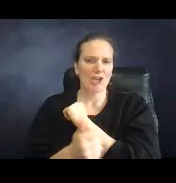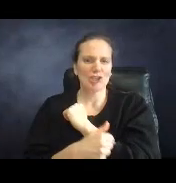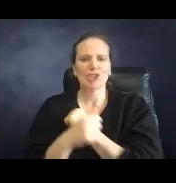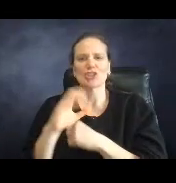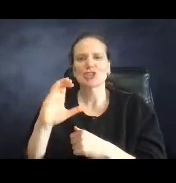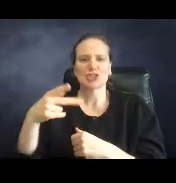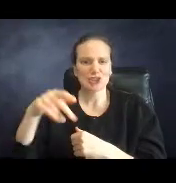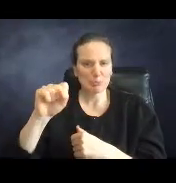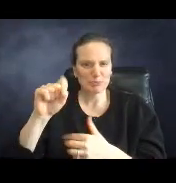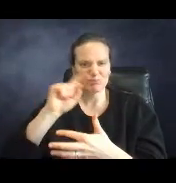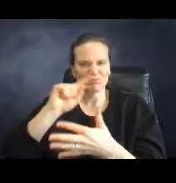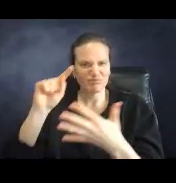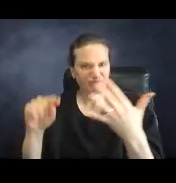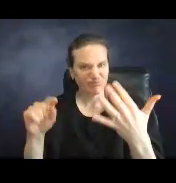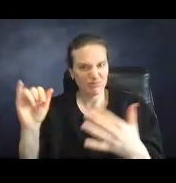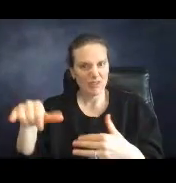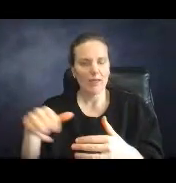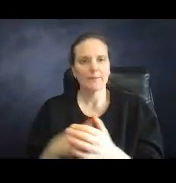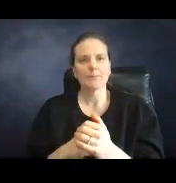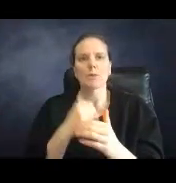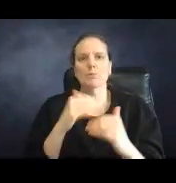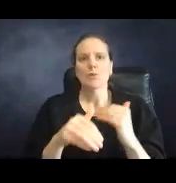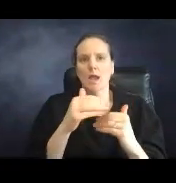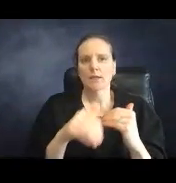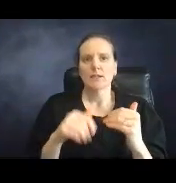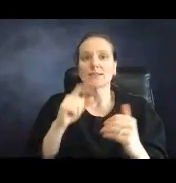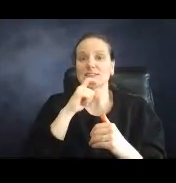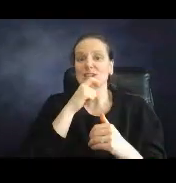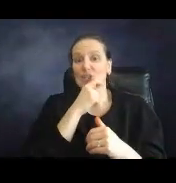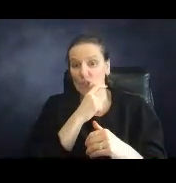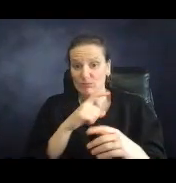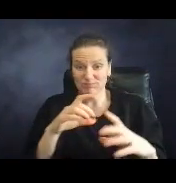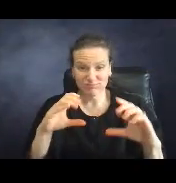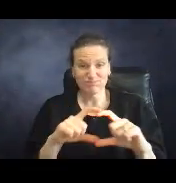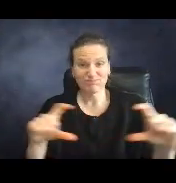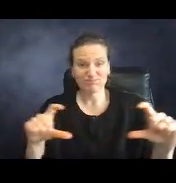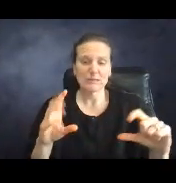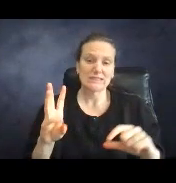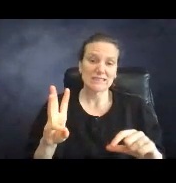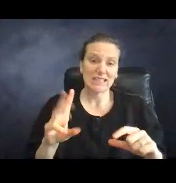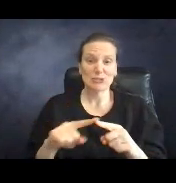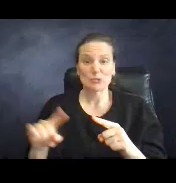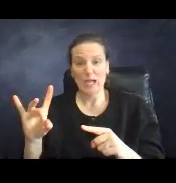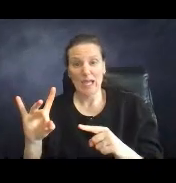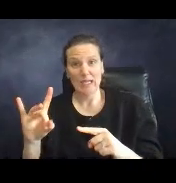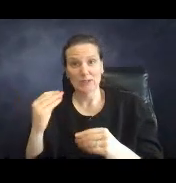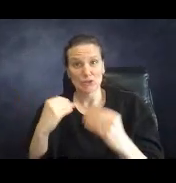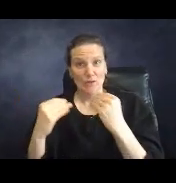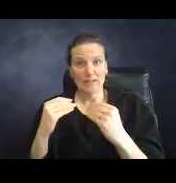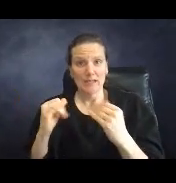So bread, bread and cereal, grains were all on the bottom. And they were saying, you know, six to eight servings of that. And then above that, a little bit of fruit, a little bit